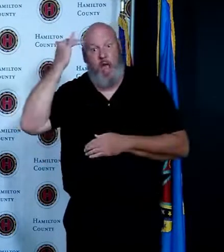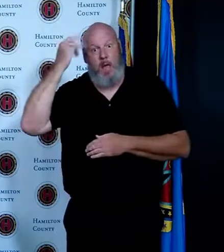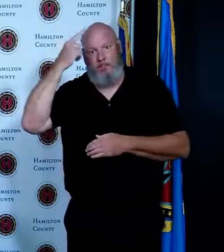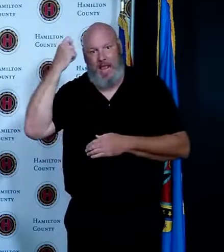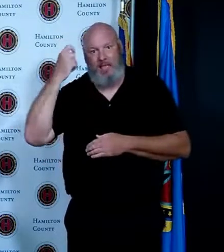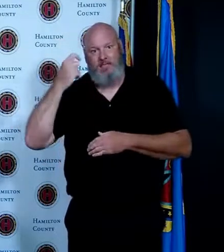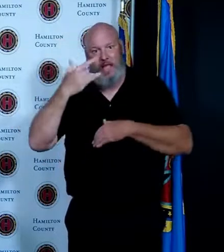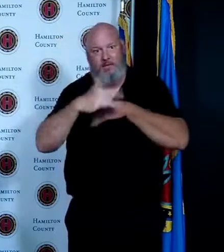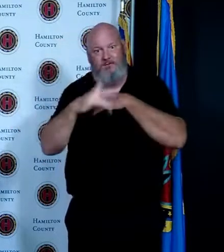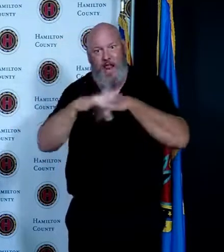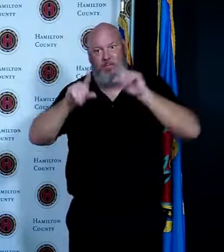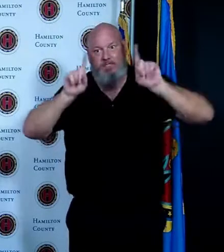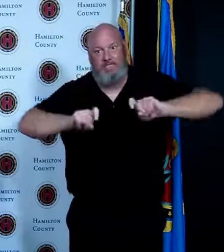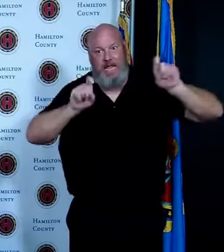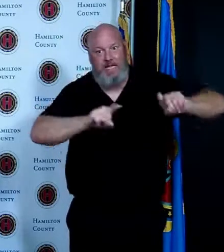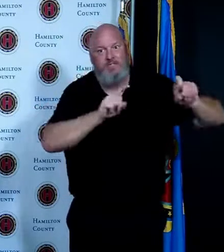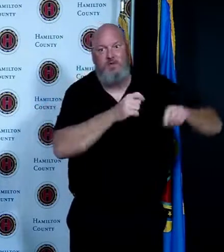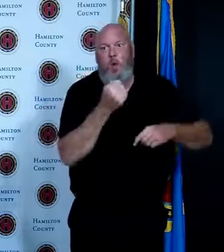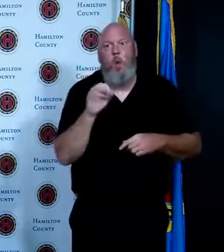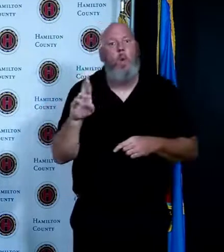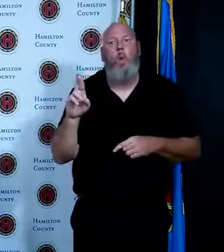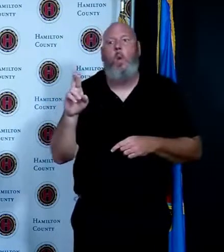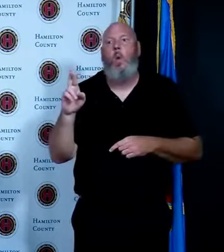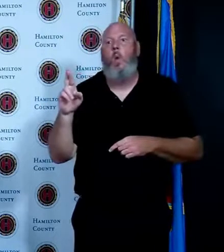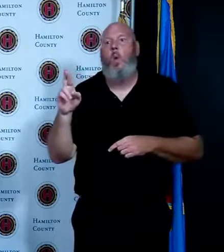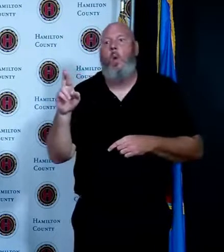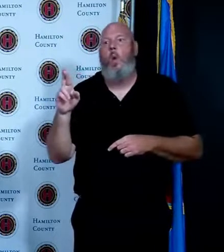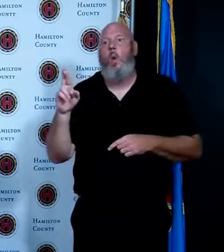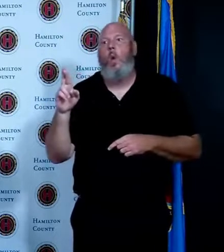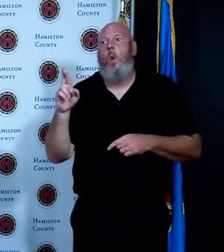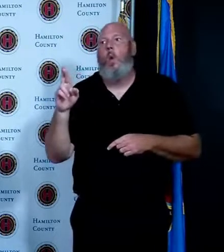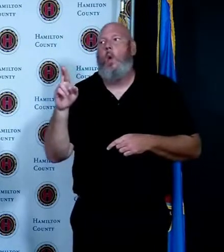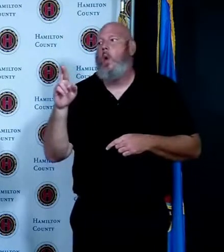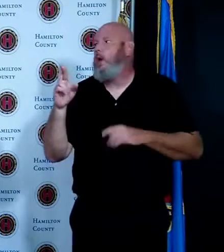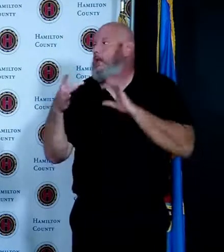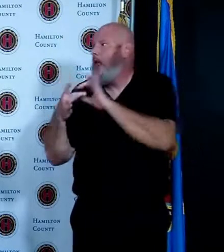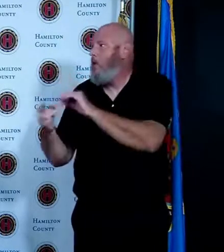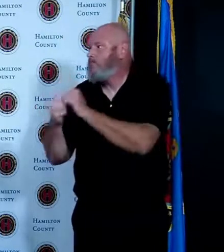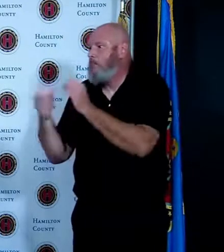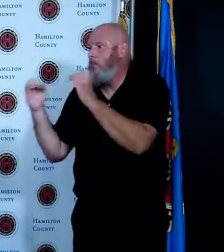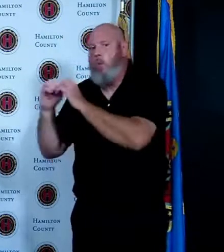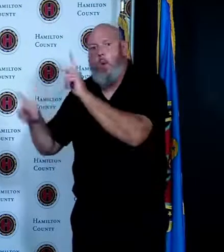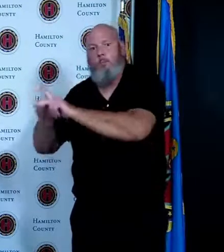just more people being sick every day so every indication I have is that it's